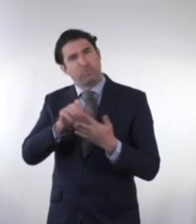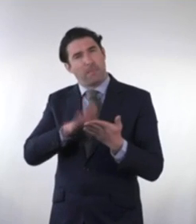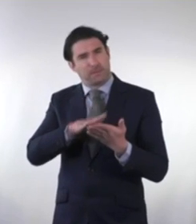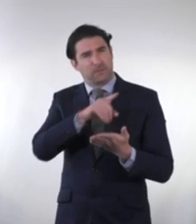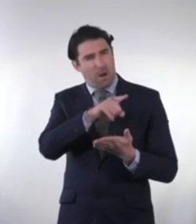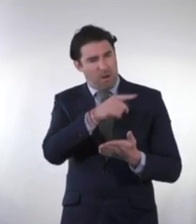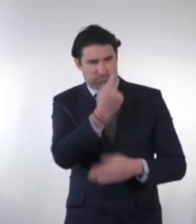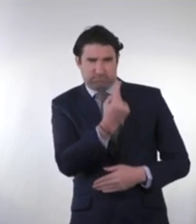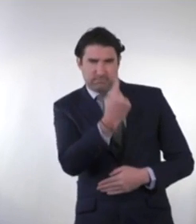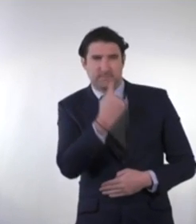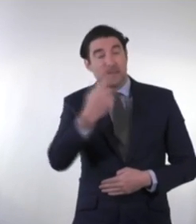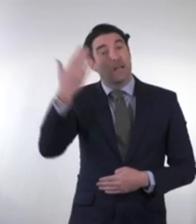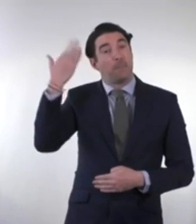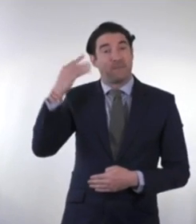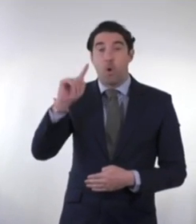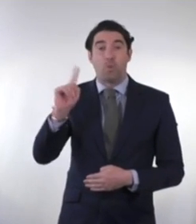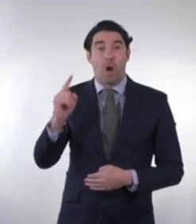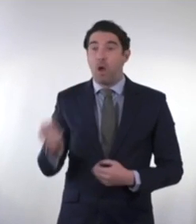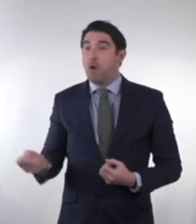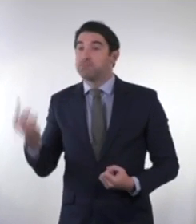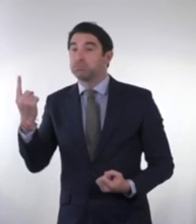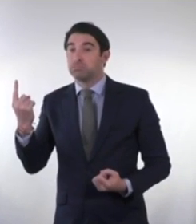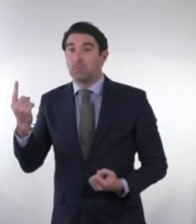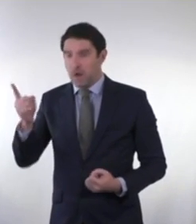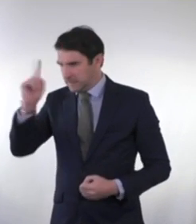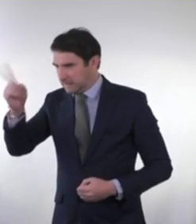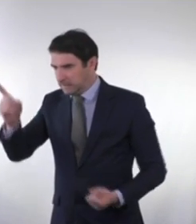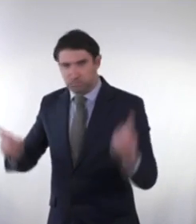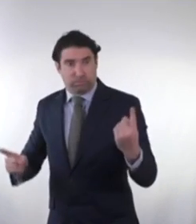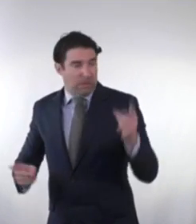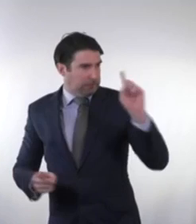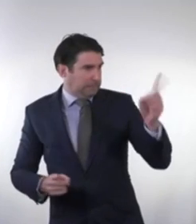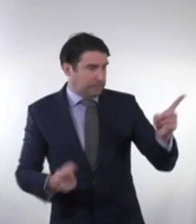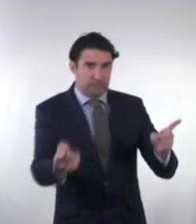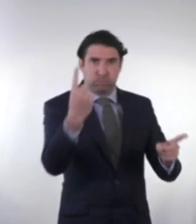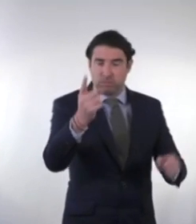Mark Drakeford and everybody else in the Welsh Government for the way we are working together